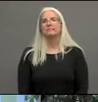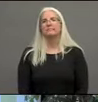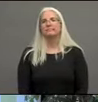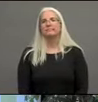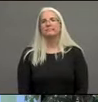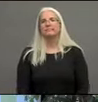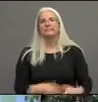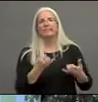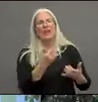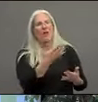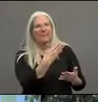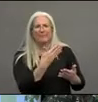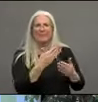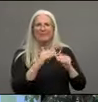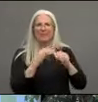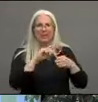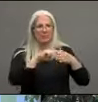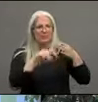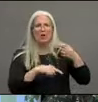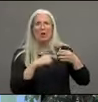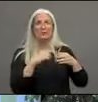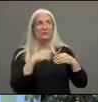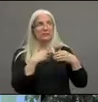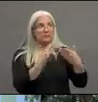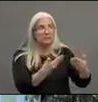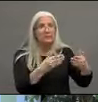Well on average, it takes about three days to get their